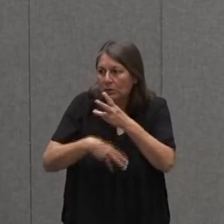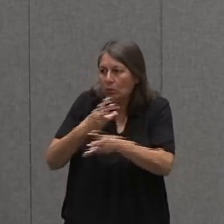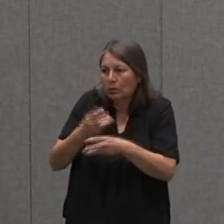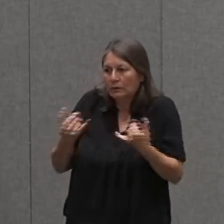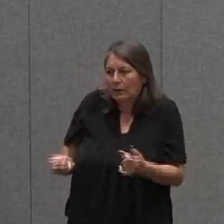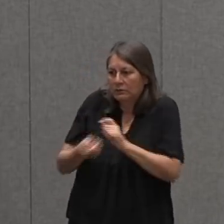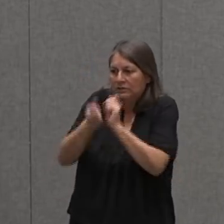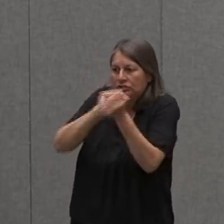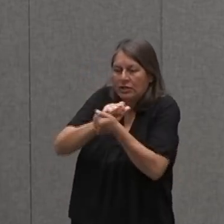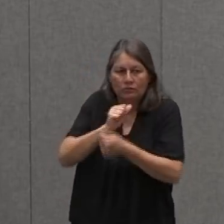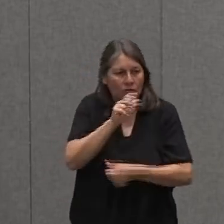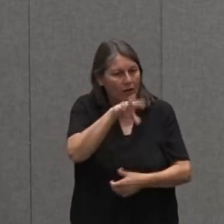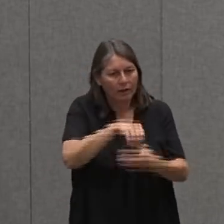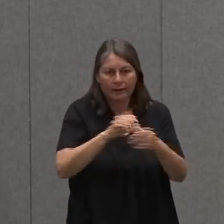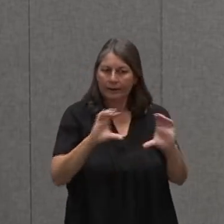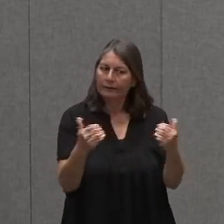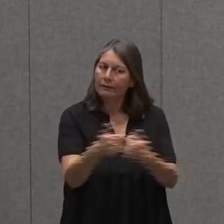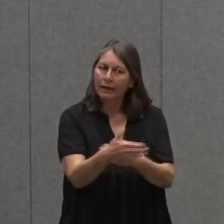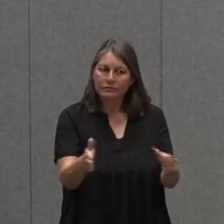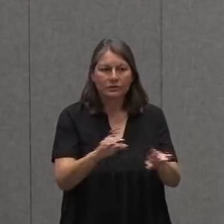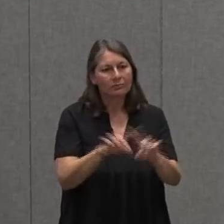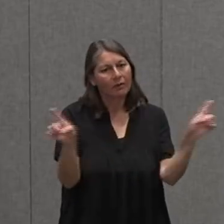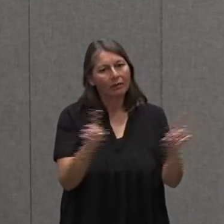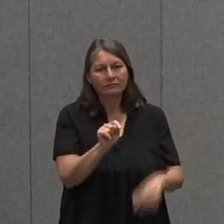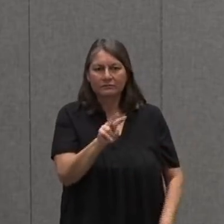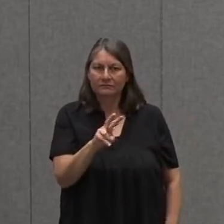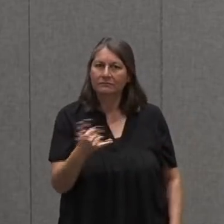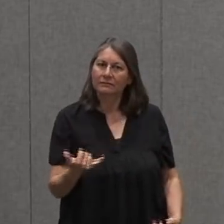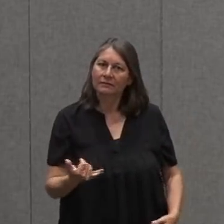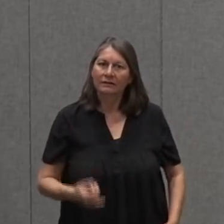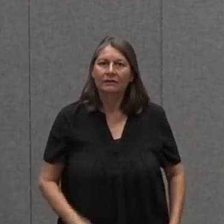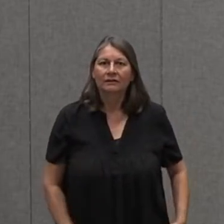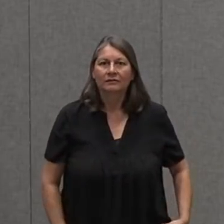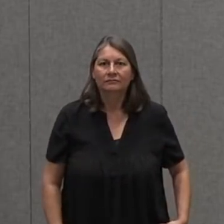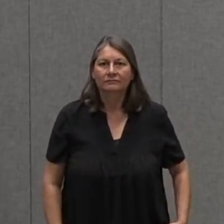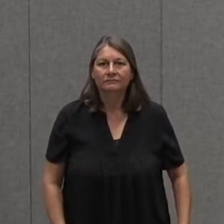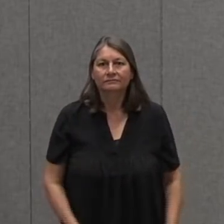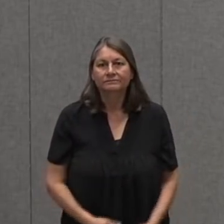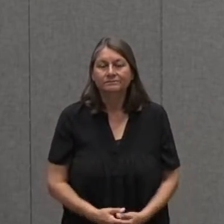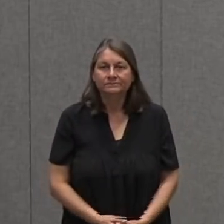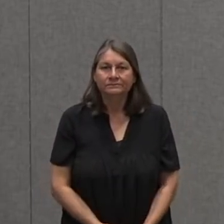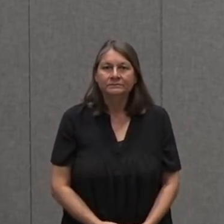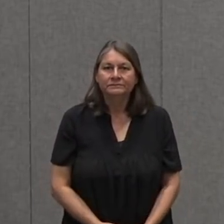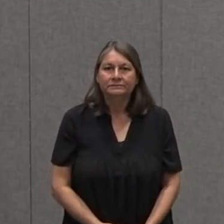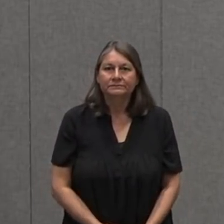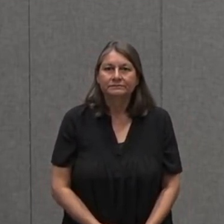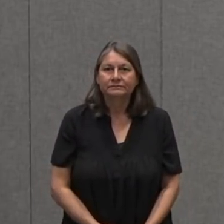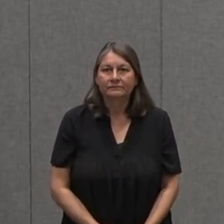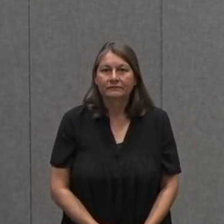So we are going to, I'm gonna put that up here. So that could be a topic. That didn't come out very thick.